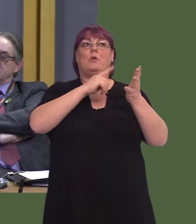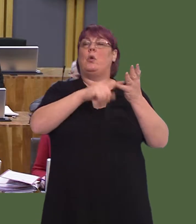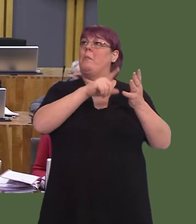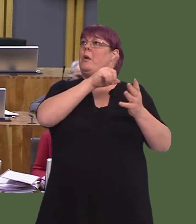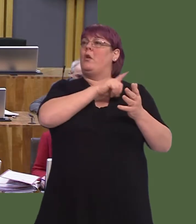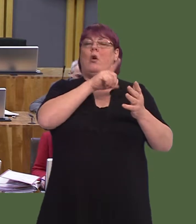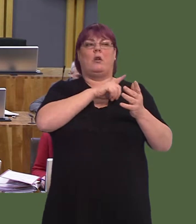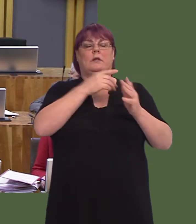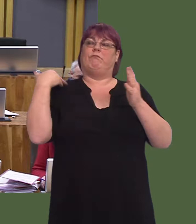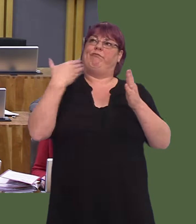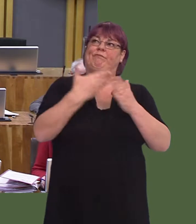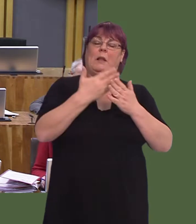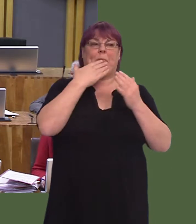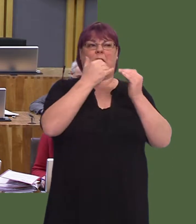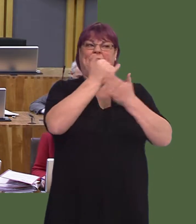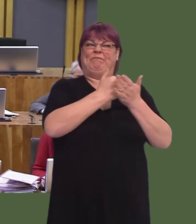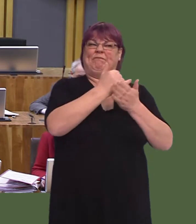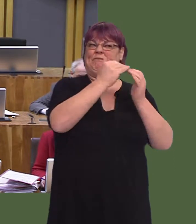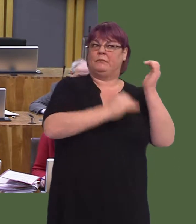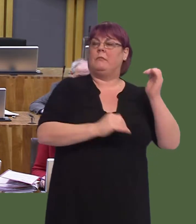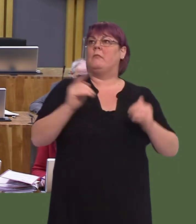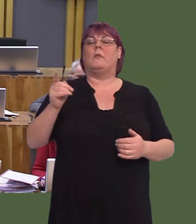Carwyn Jones AM: Well, this is why, of course, the money was made available to ABMU: in order